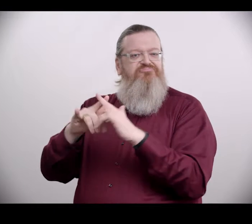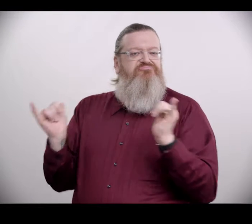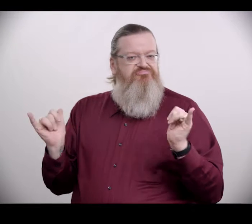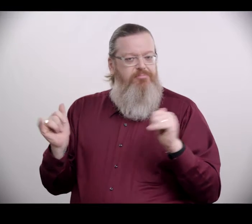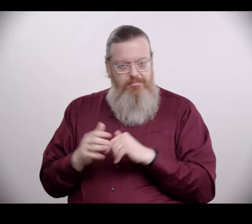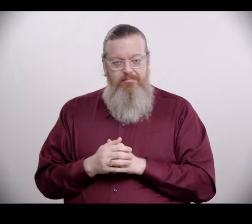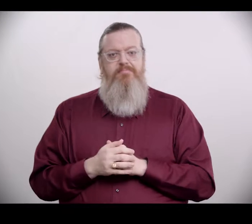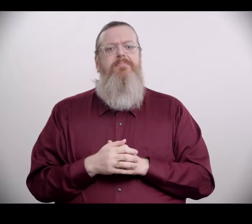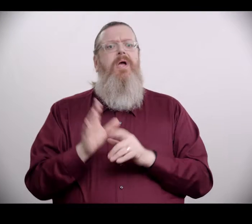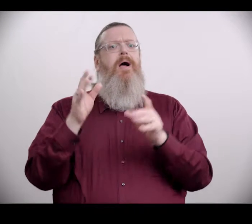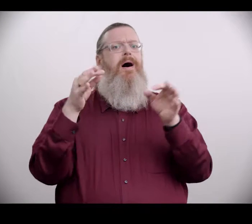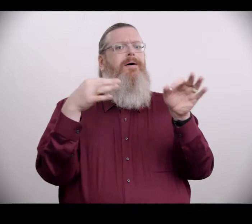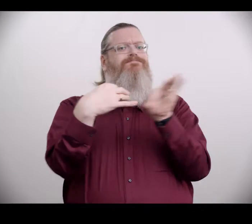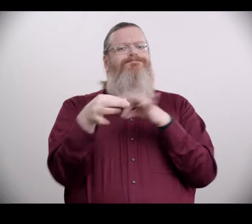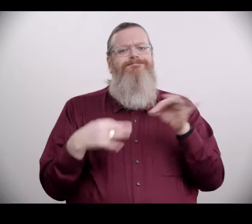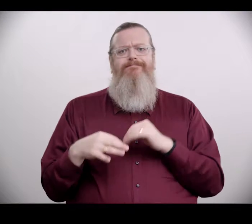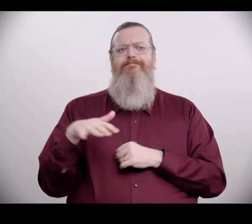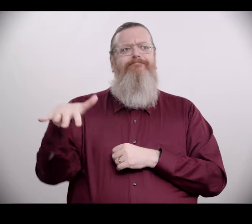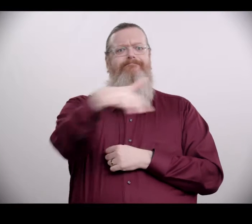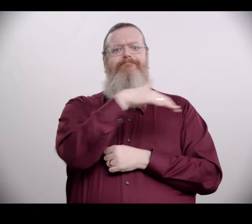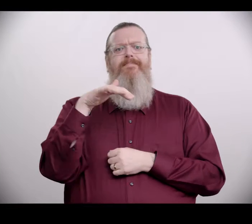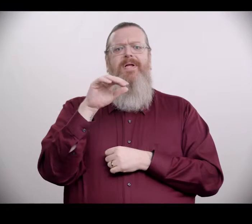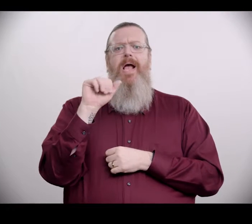* Describing administrative, therapeutic or medical procedures